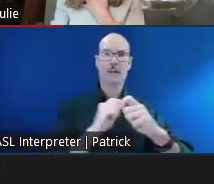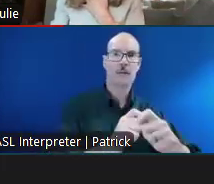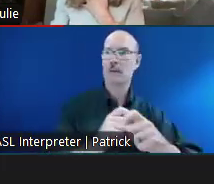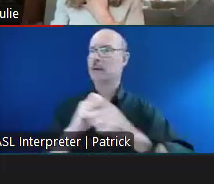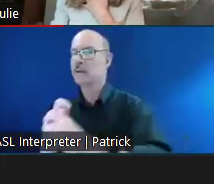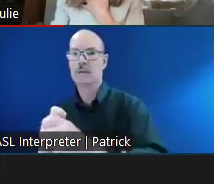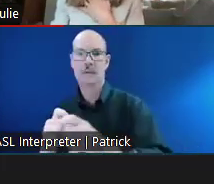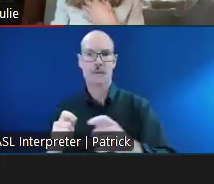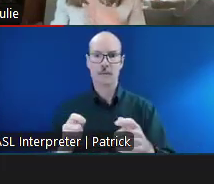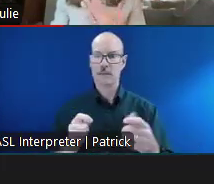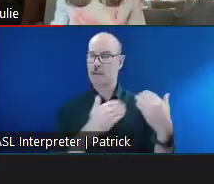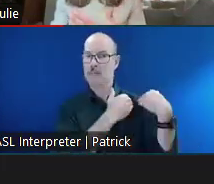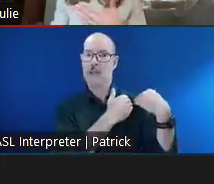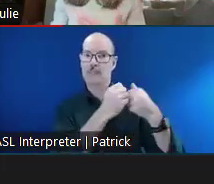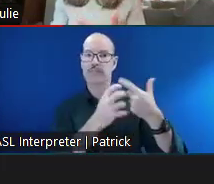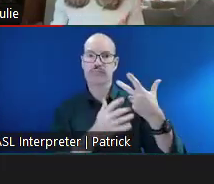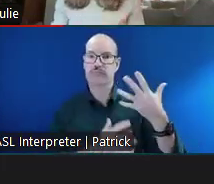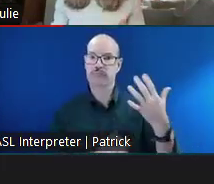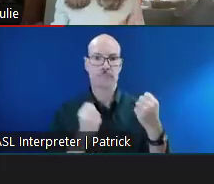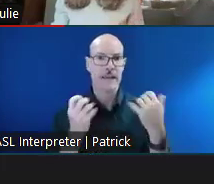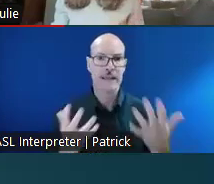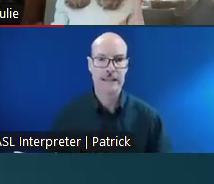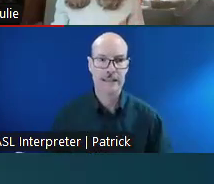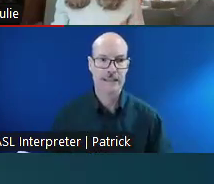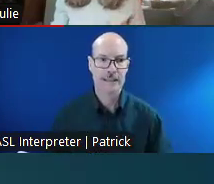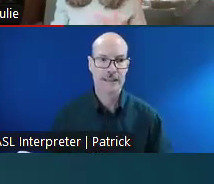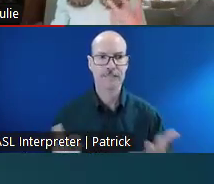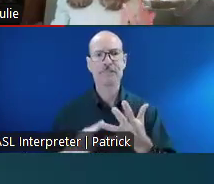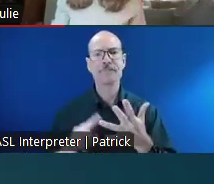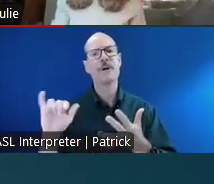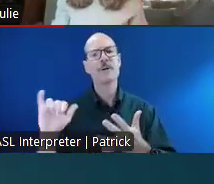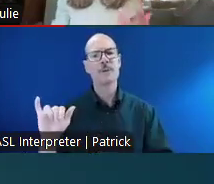Another point that I've heard from many caregivers is this idea of self-doubt.